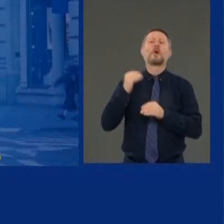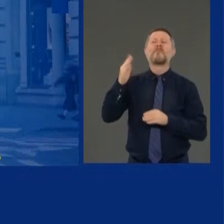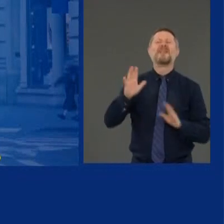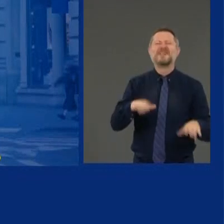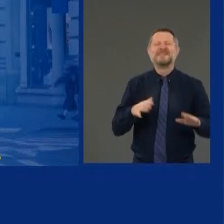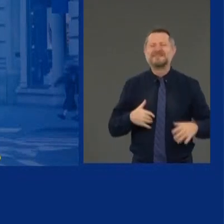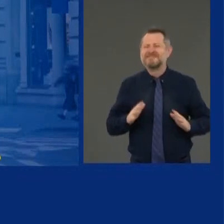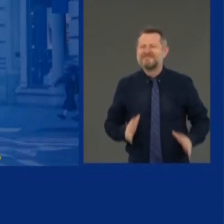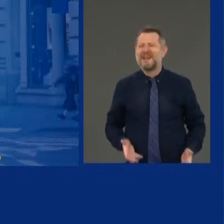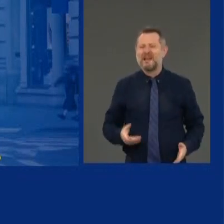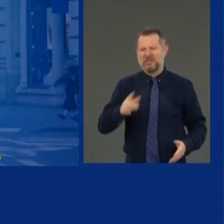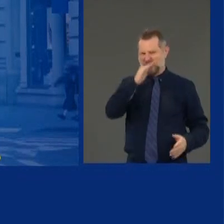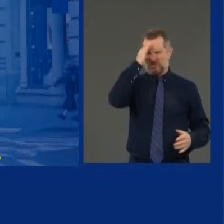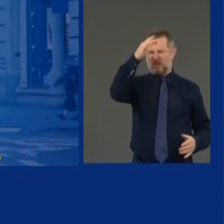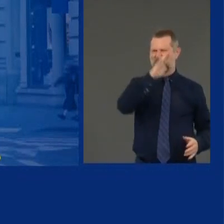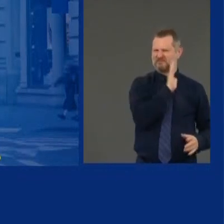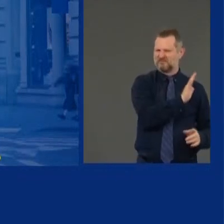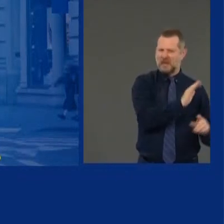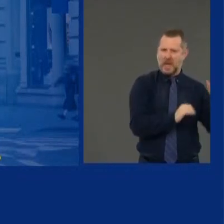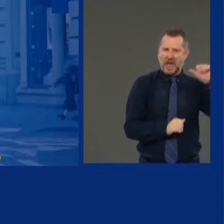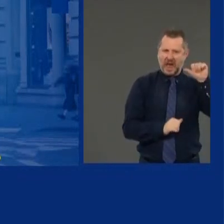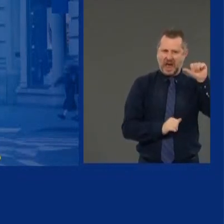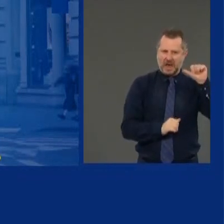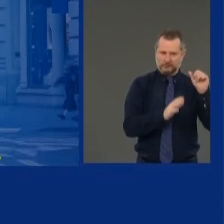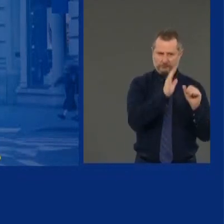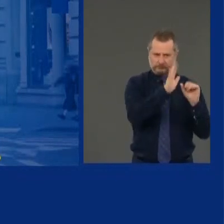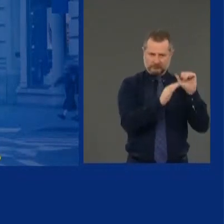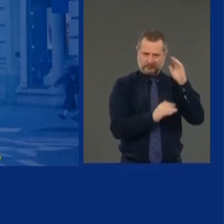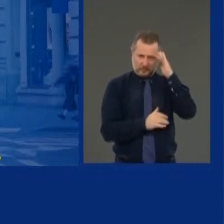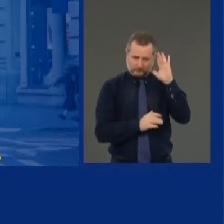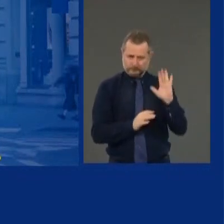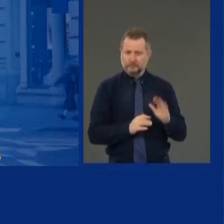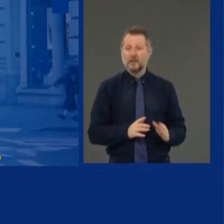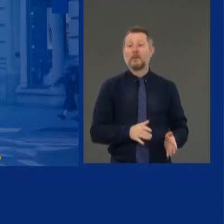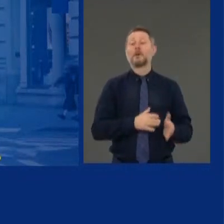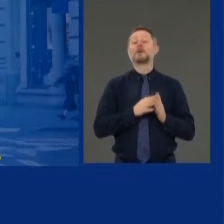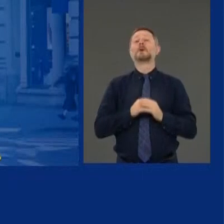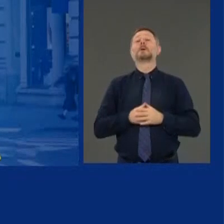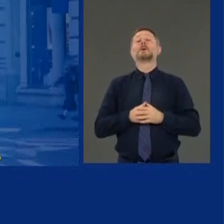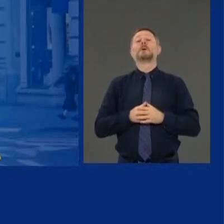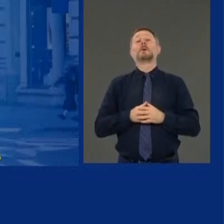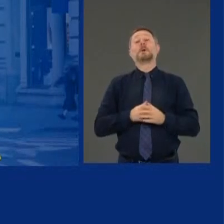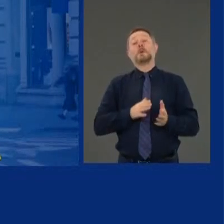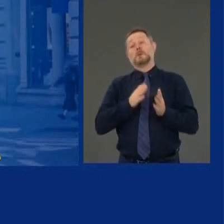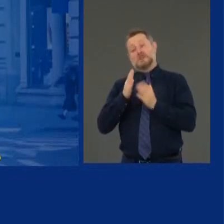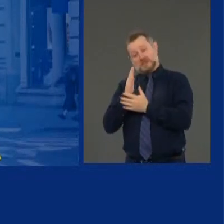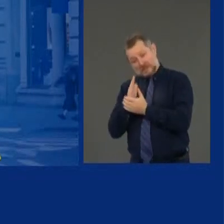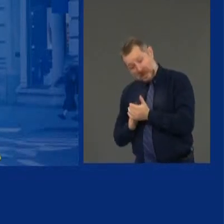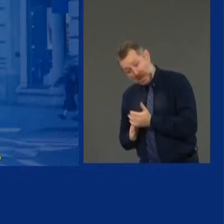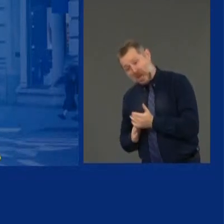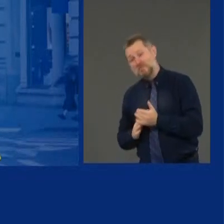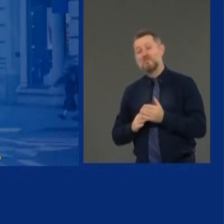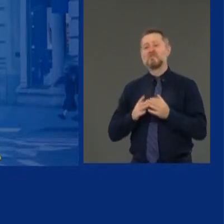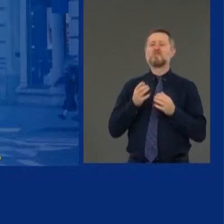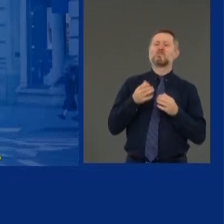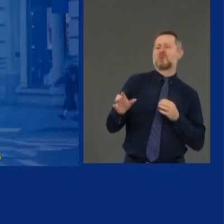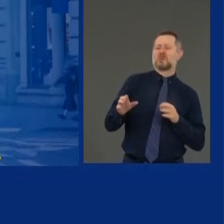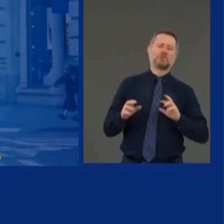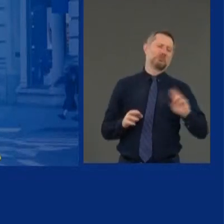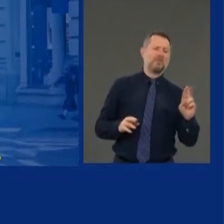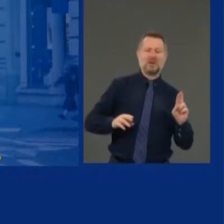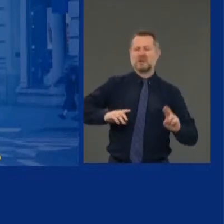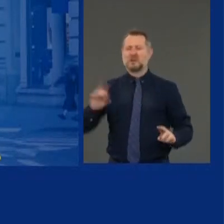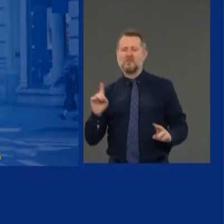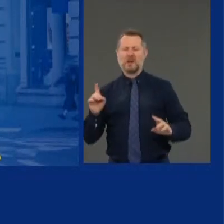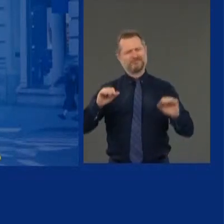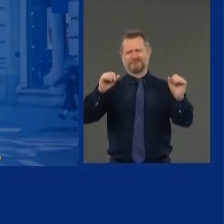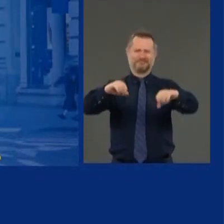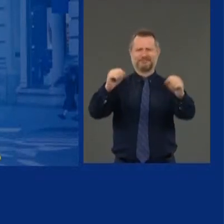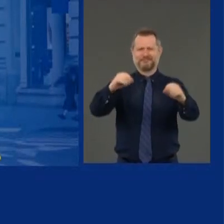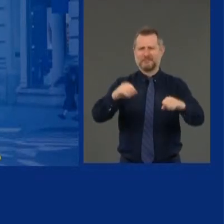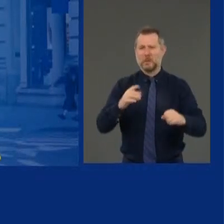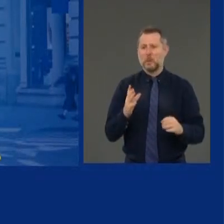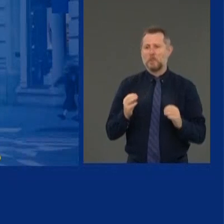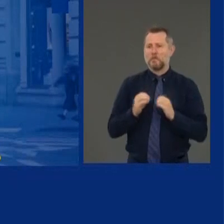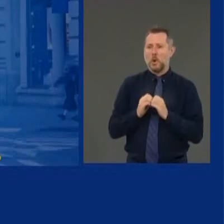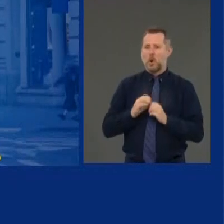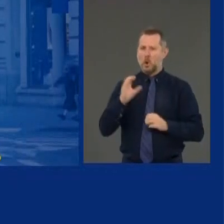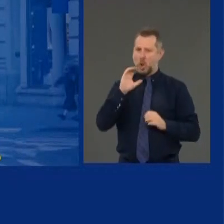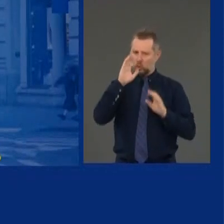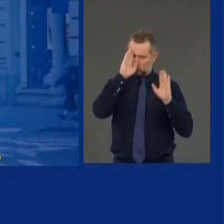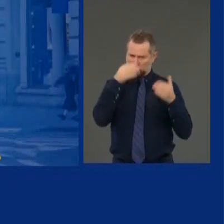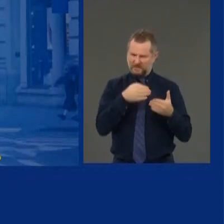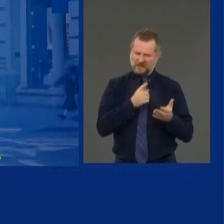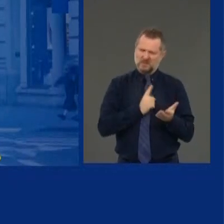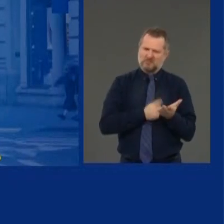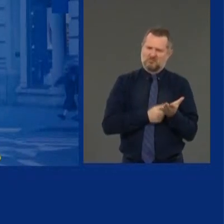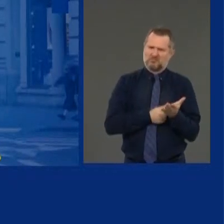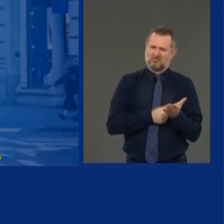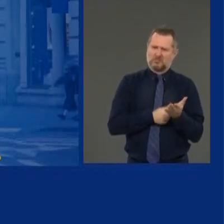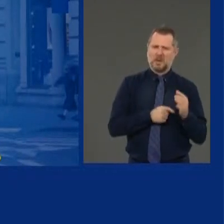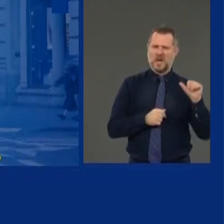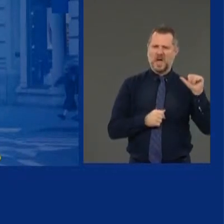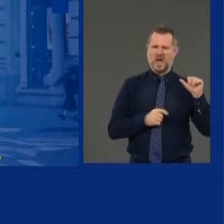THIS IS ALL OVERBLOWN.